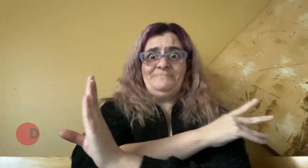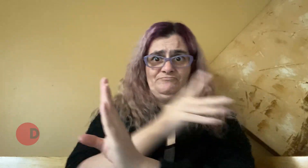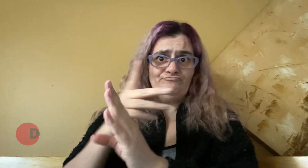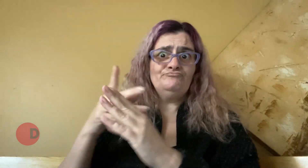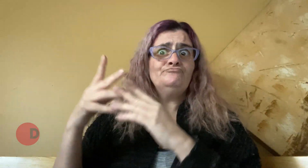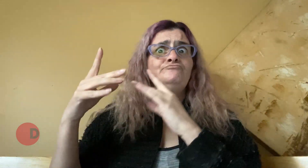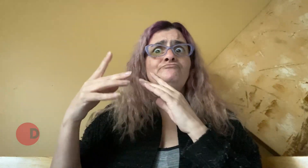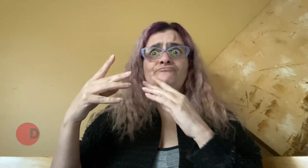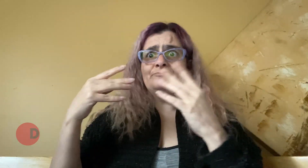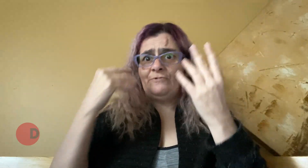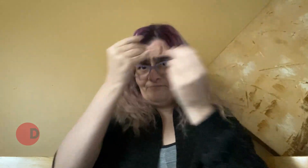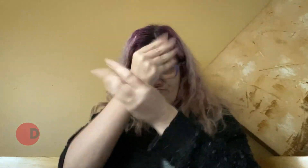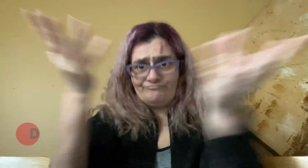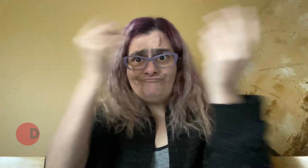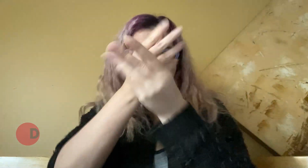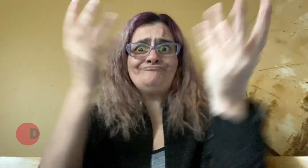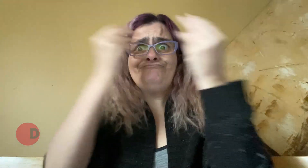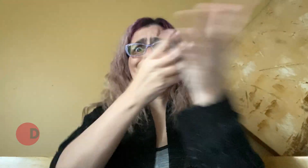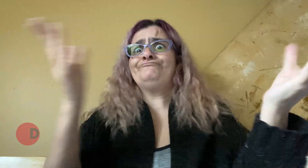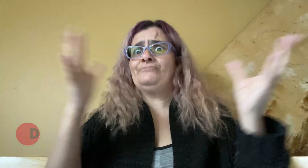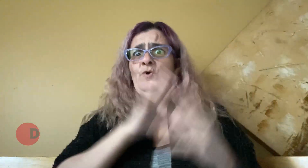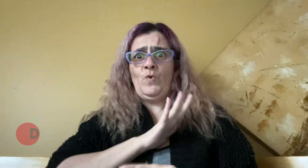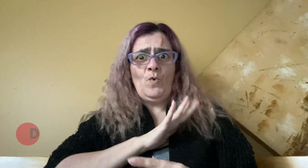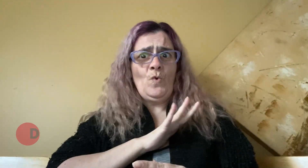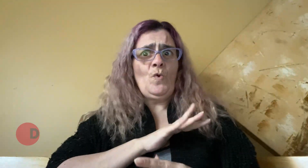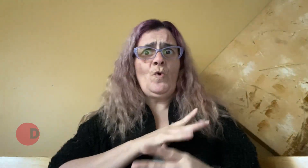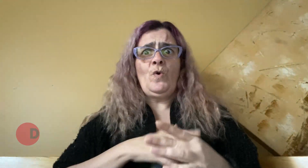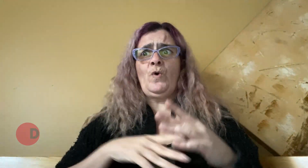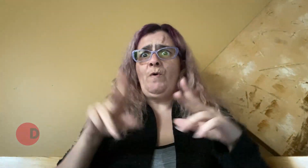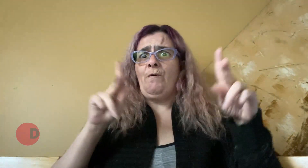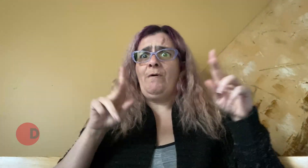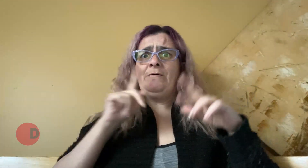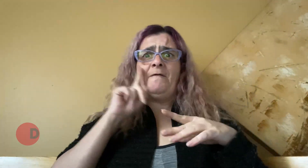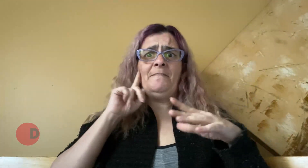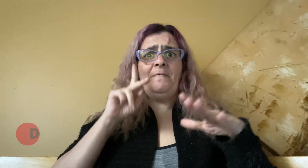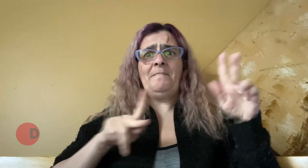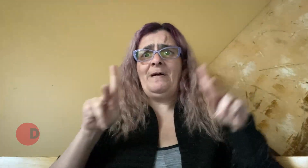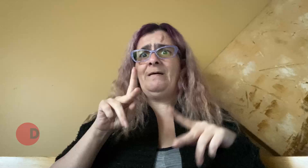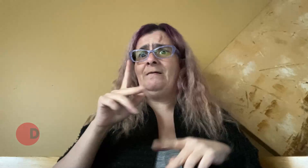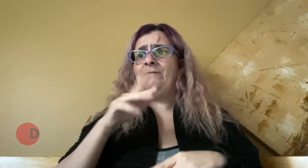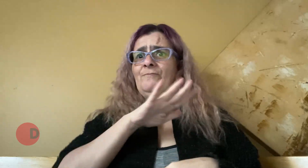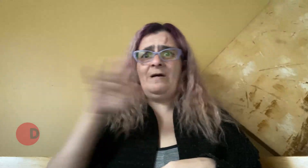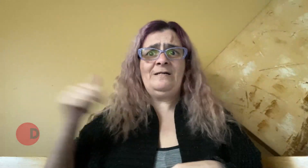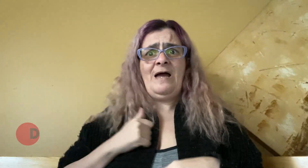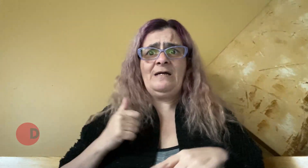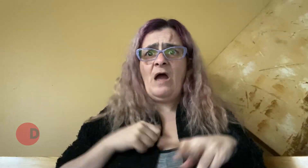CAD was communicative and Deaf Communities across Canada was